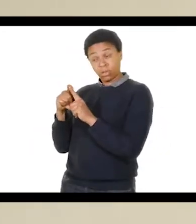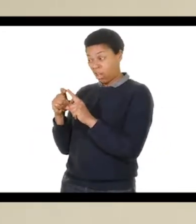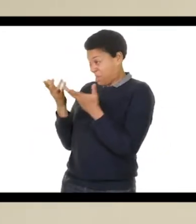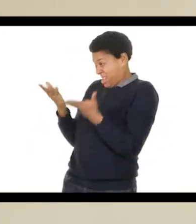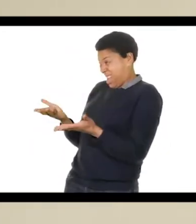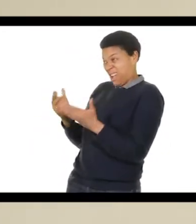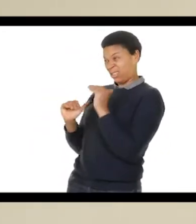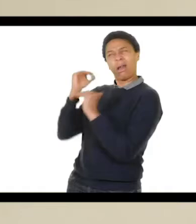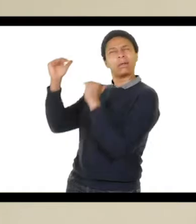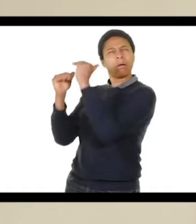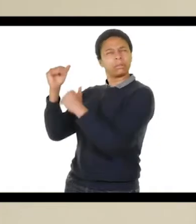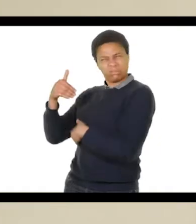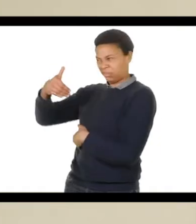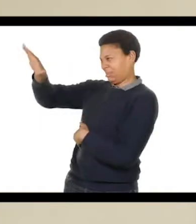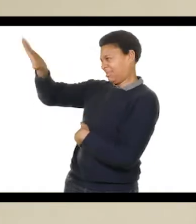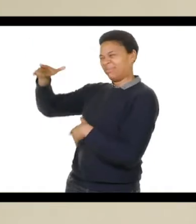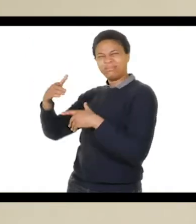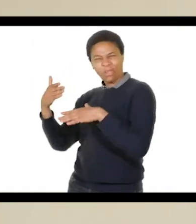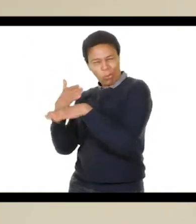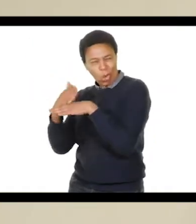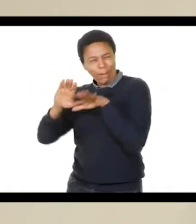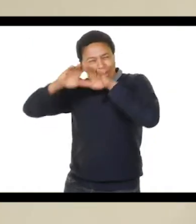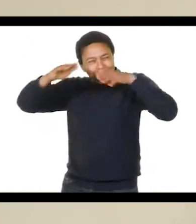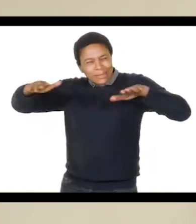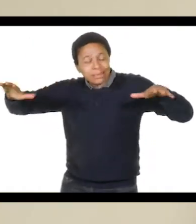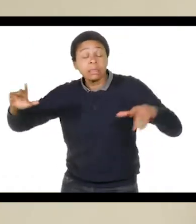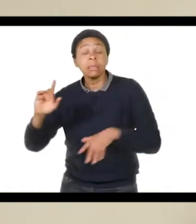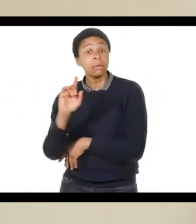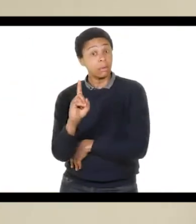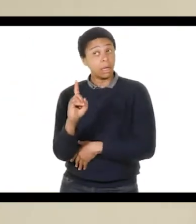up me daughter, who was well on her way in life and her career to be at sea